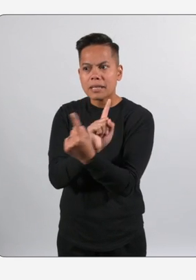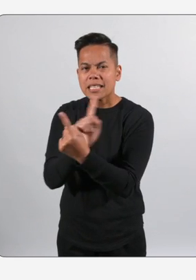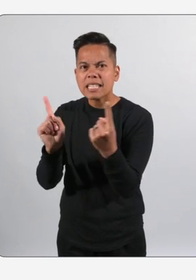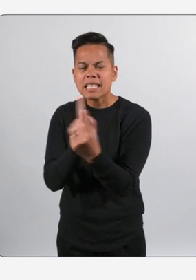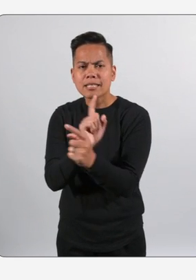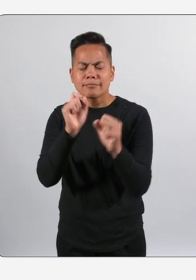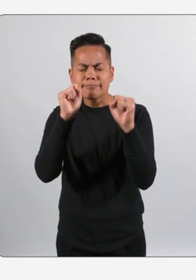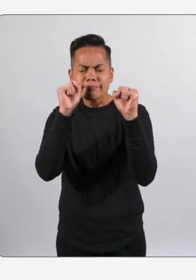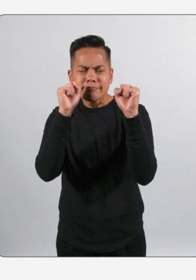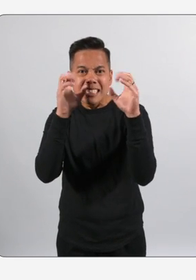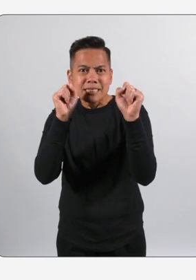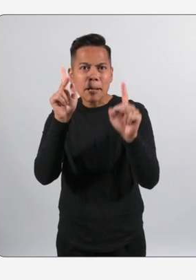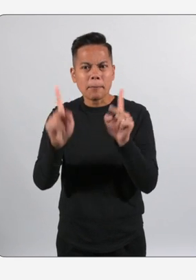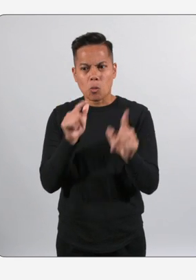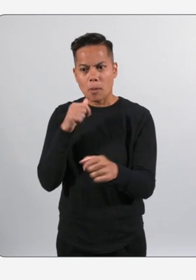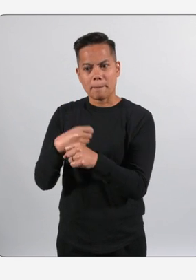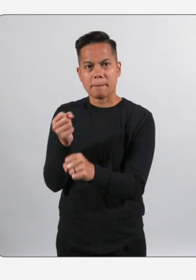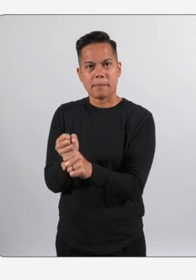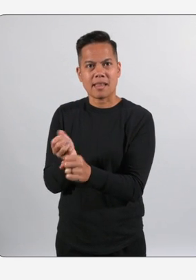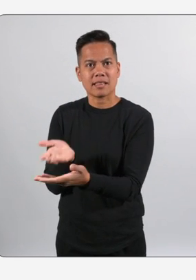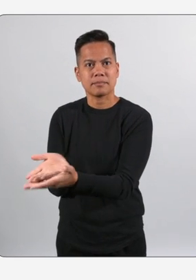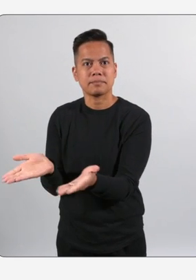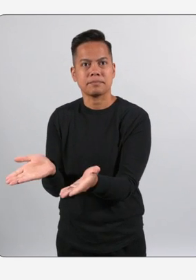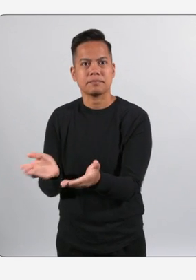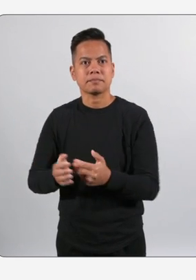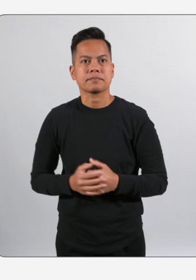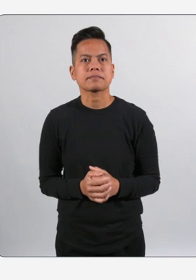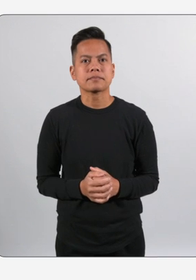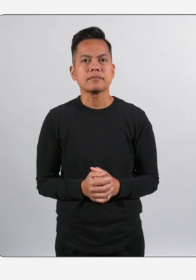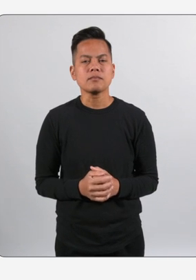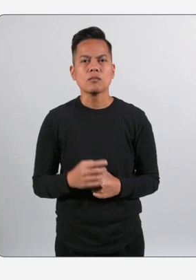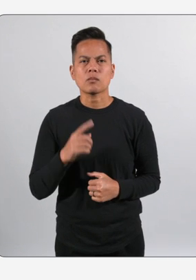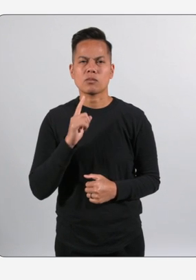amazing people who make them. And we’re happy to host it here